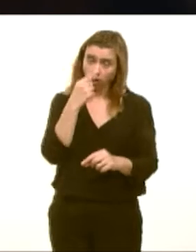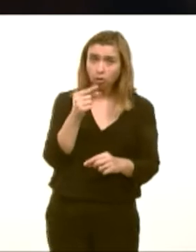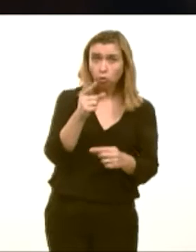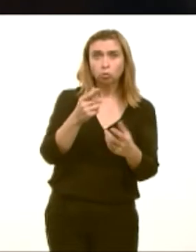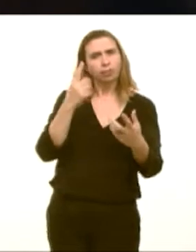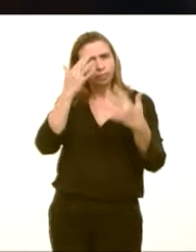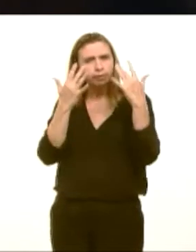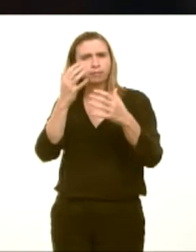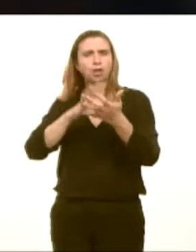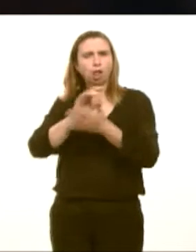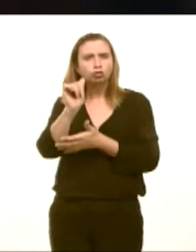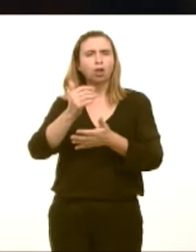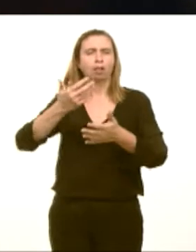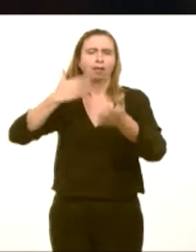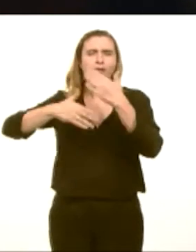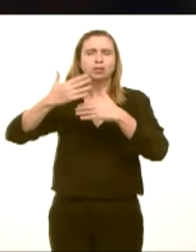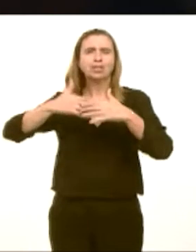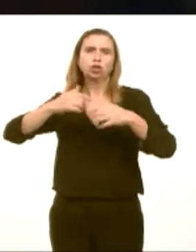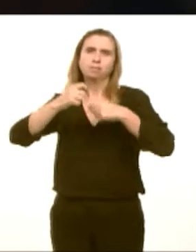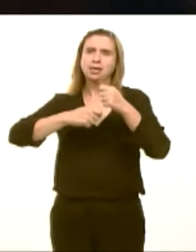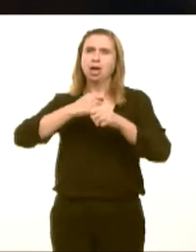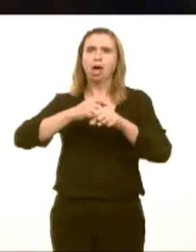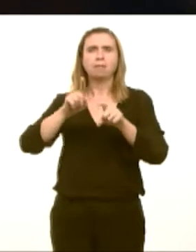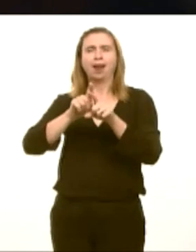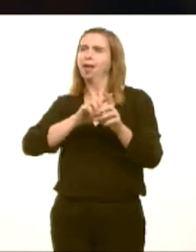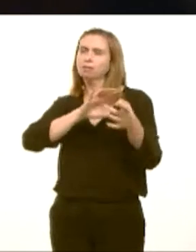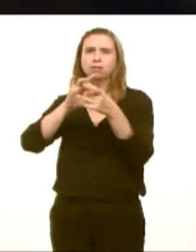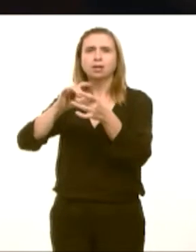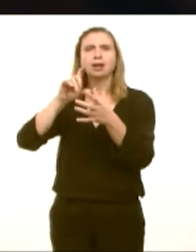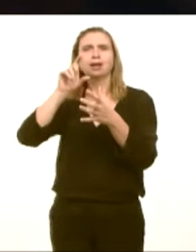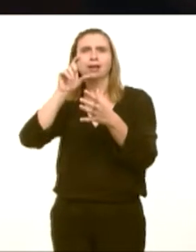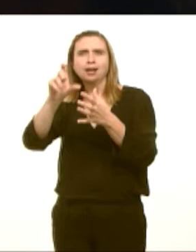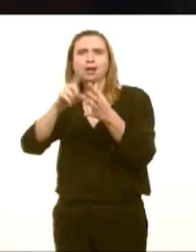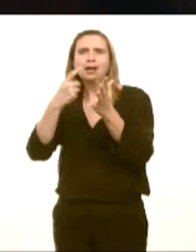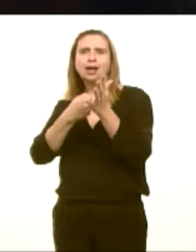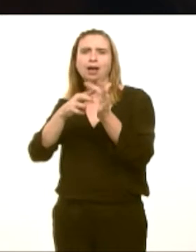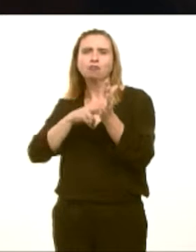and heritage tourism to such iconic venues as Carreg Cennen, Harlech and, indeed, Strata